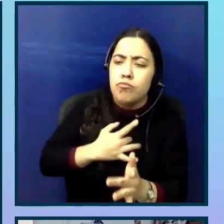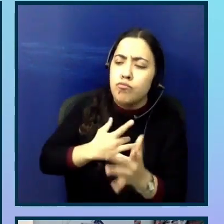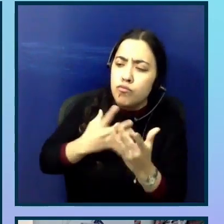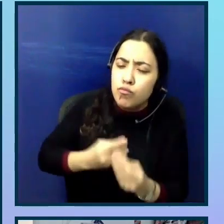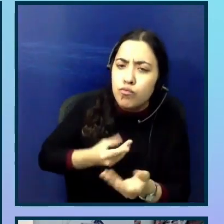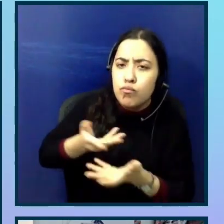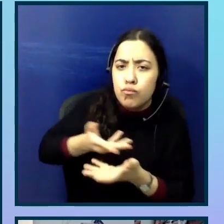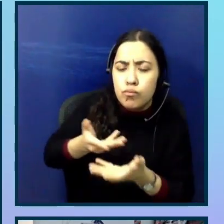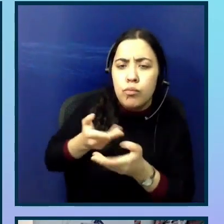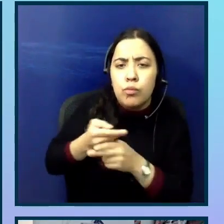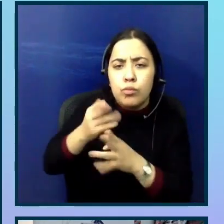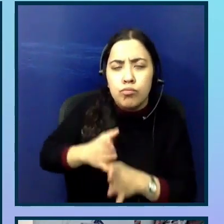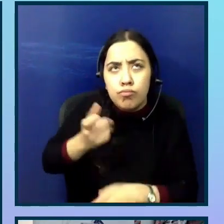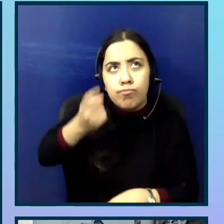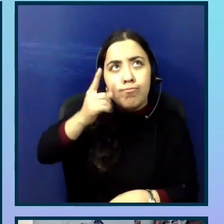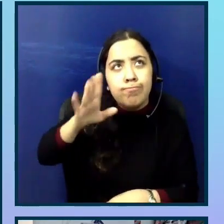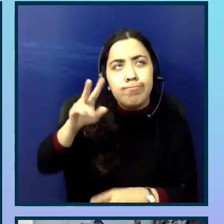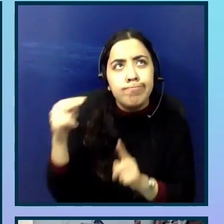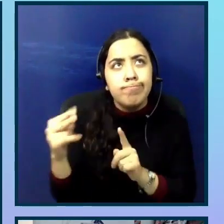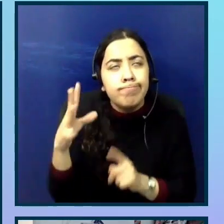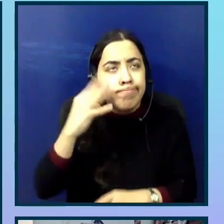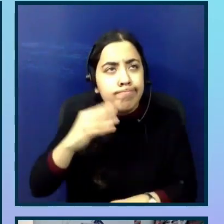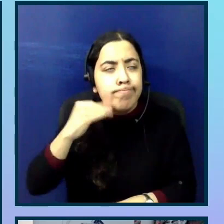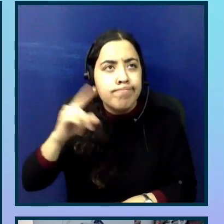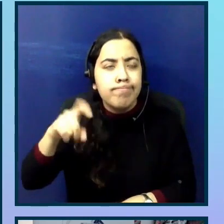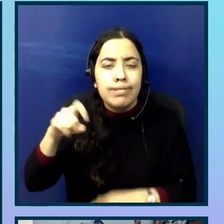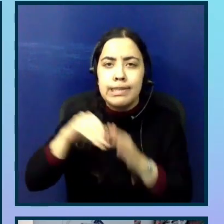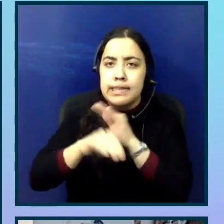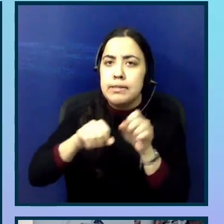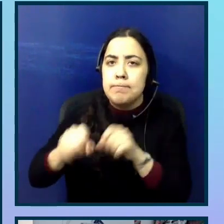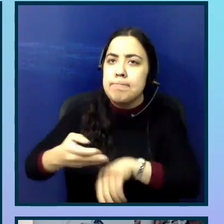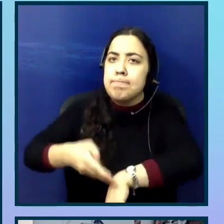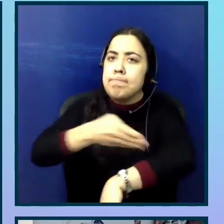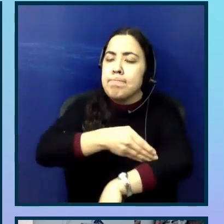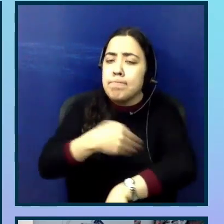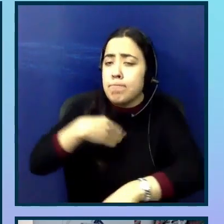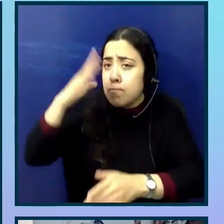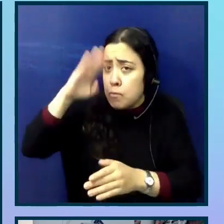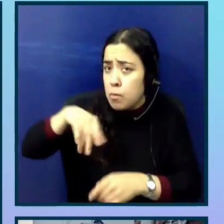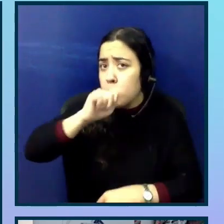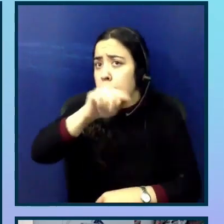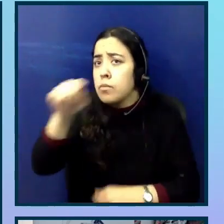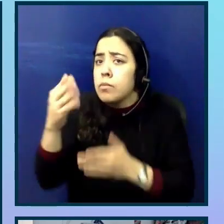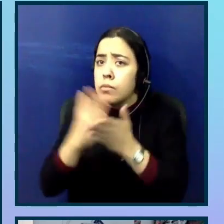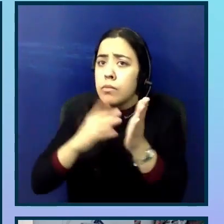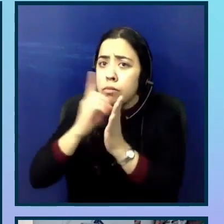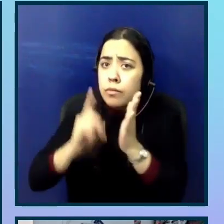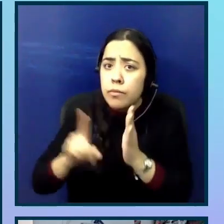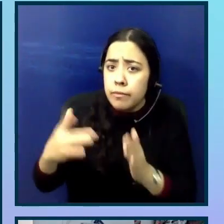who have accessibility needs. I know some designers feel that making designs accessible